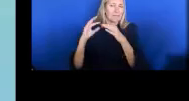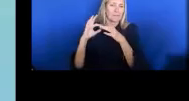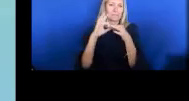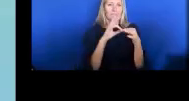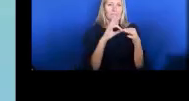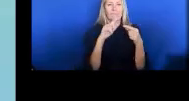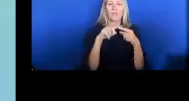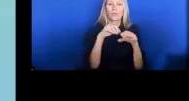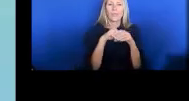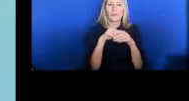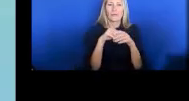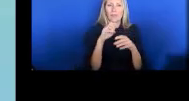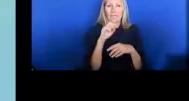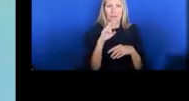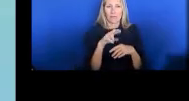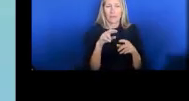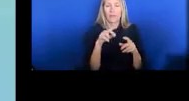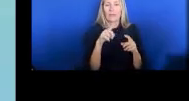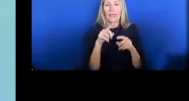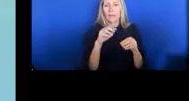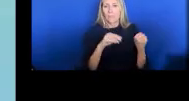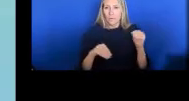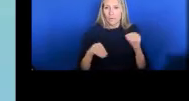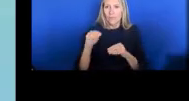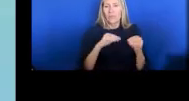Movement is a fluid, gravity-eliminated environment,